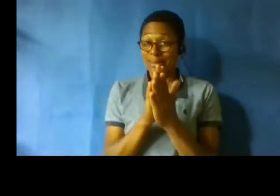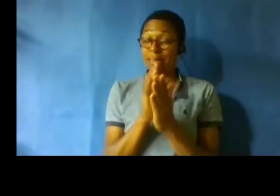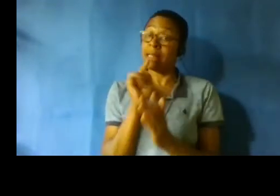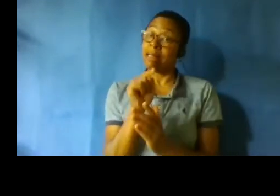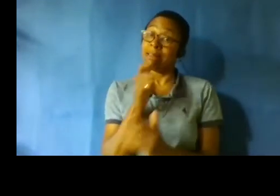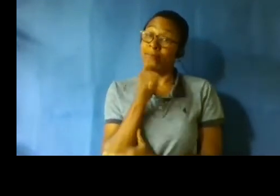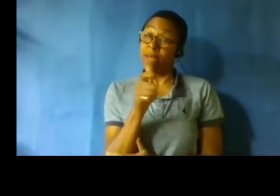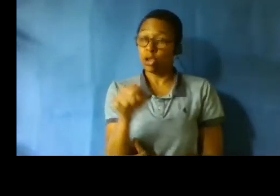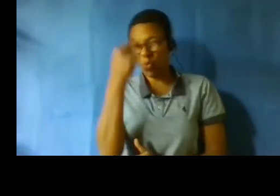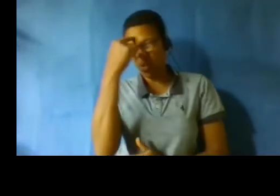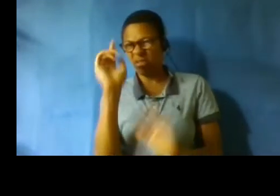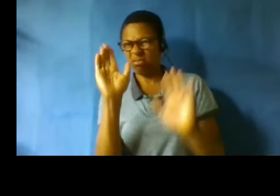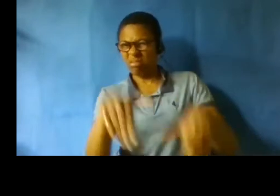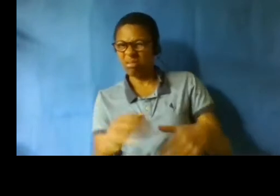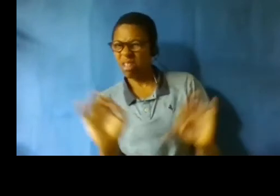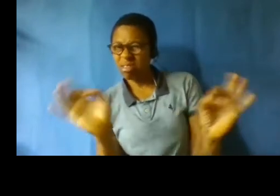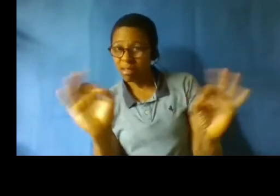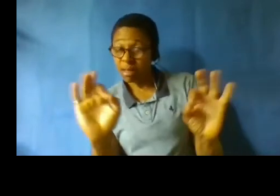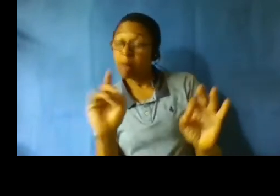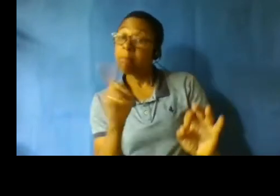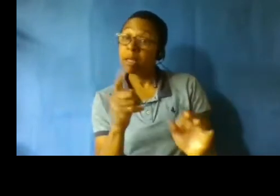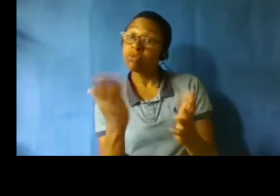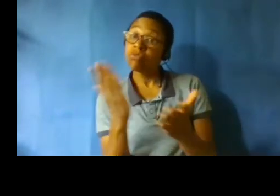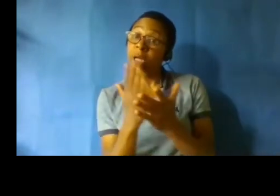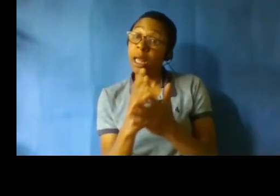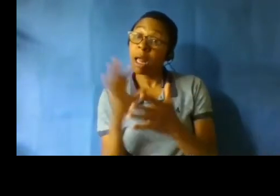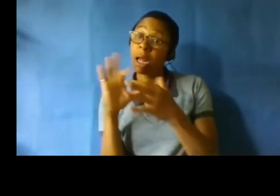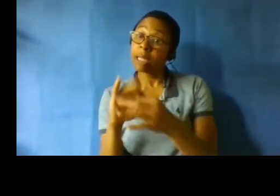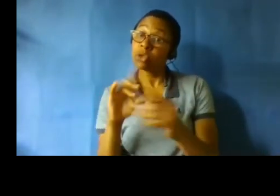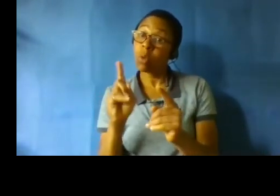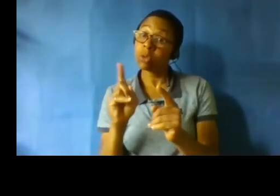it refers to an abusive and 4matic social conditioning used to prevent